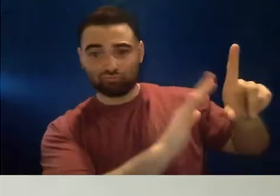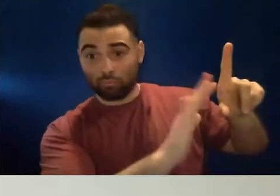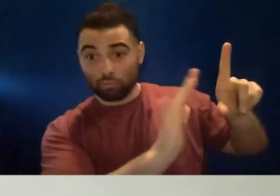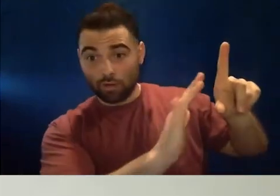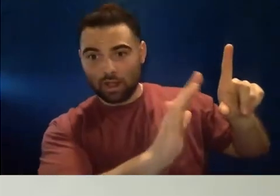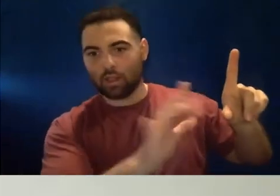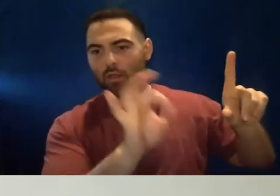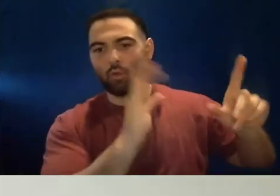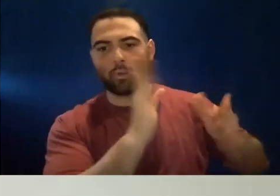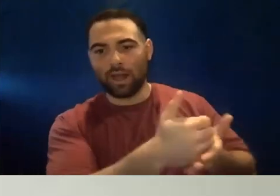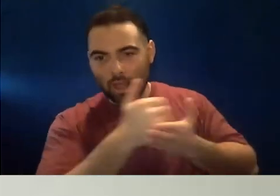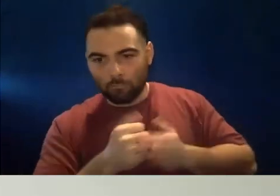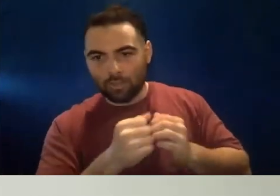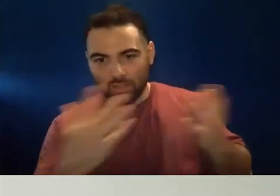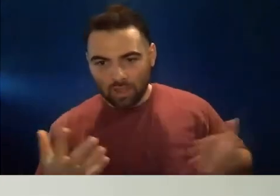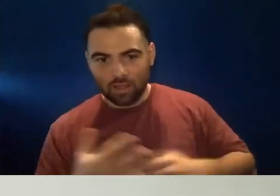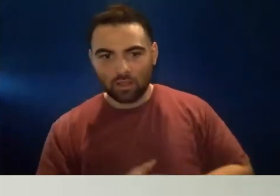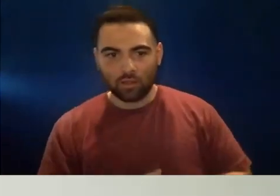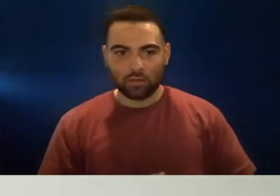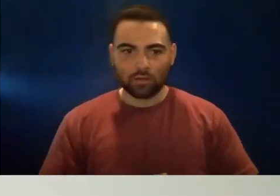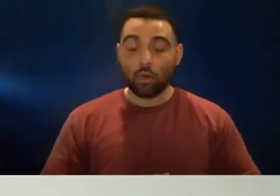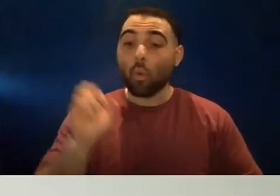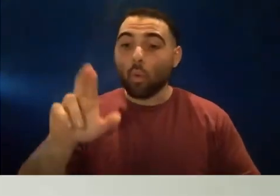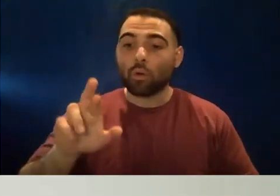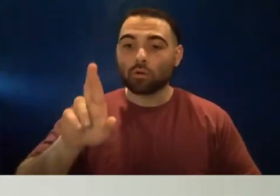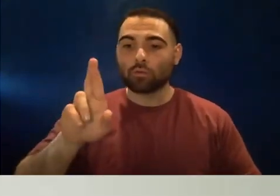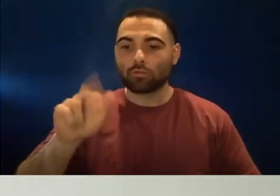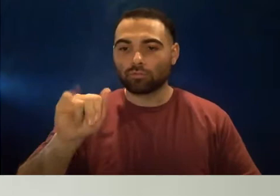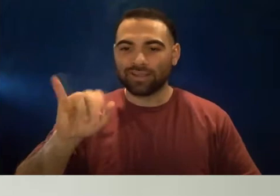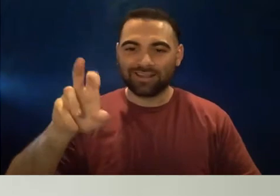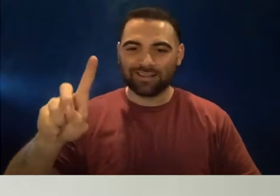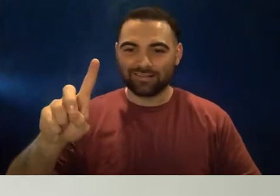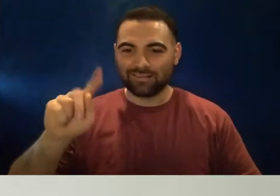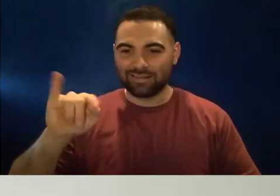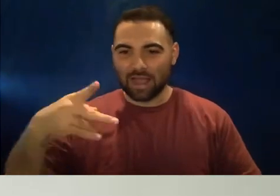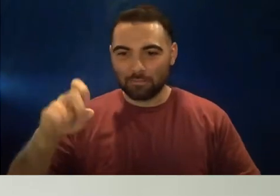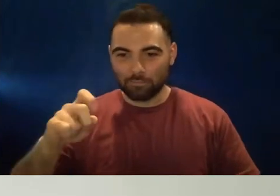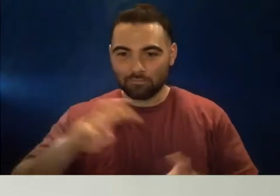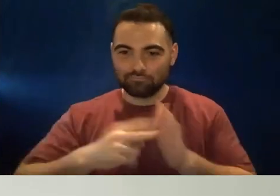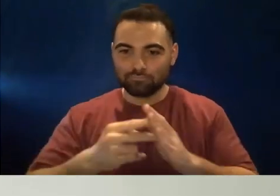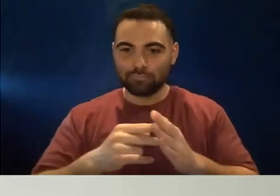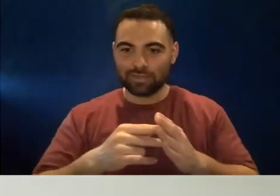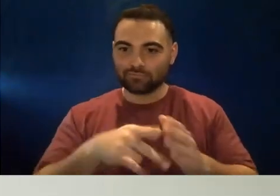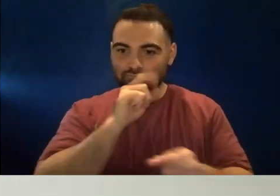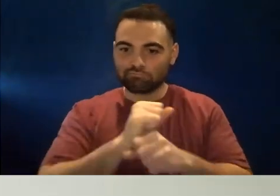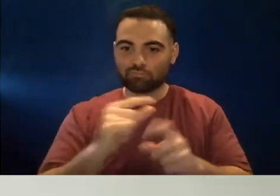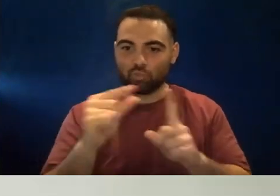or raise type is also something that they've tried to incorporate, but as I said, it's inconsistent on the outside of stations,